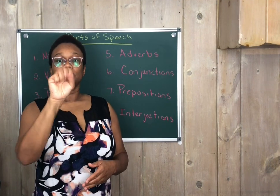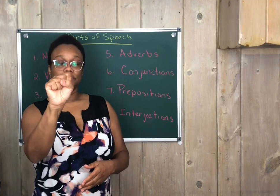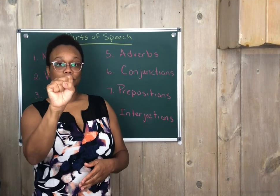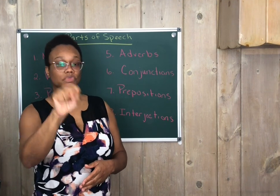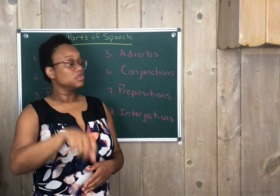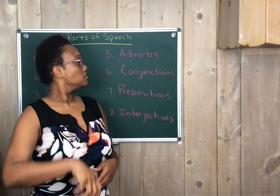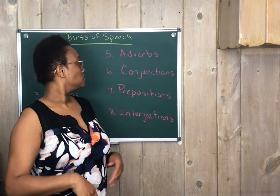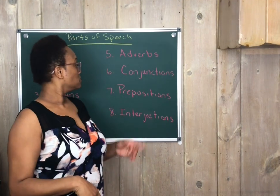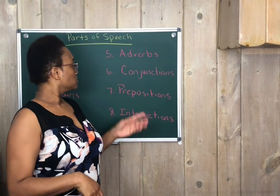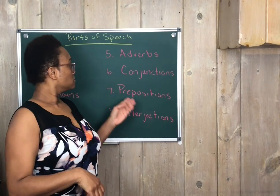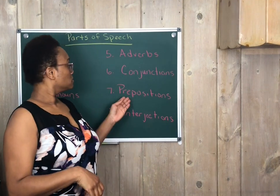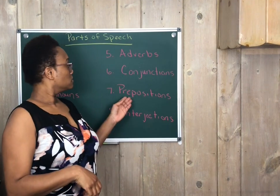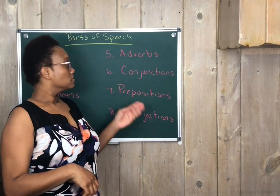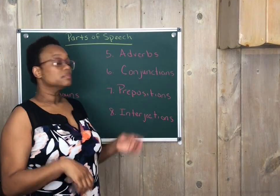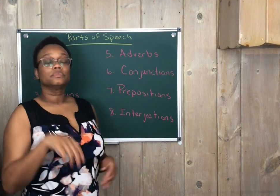conjunctions,